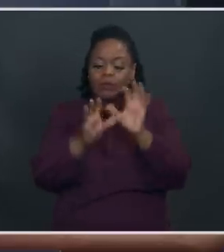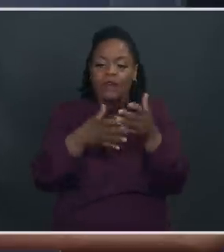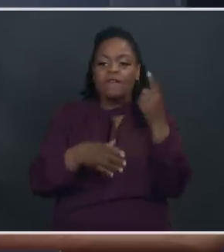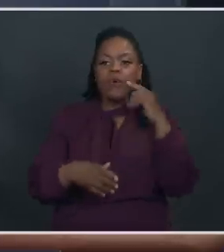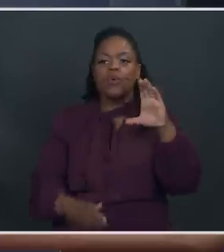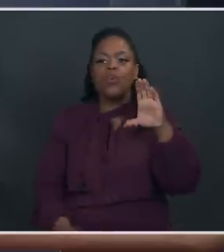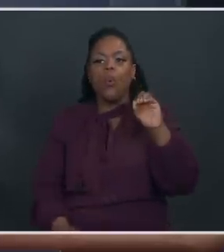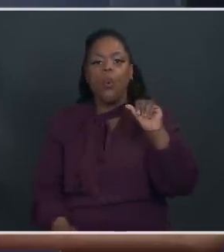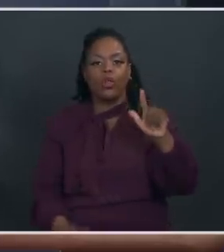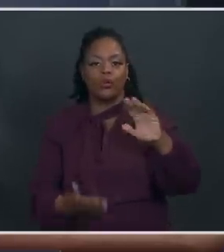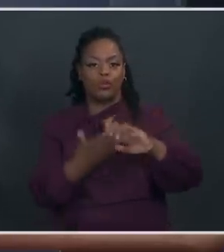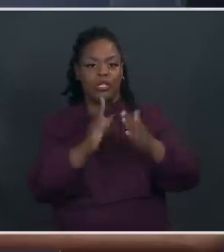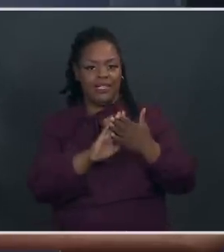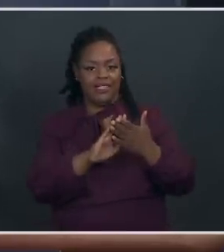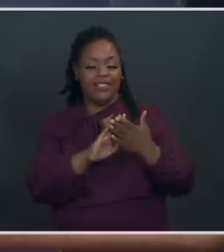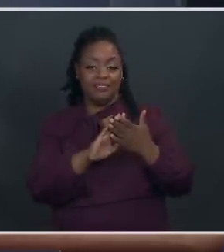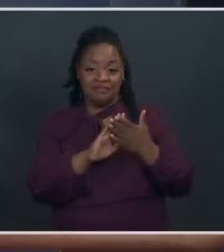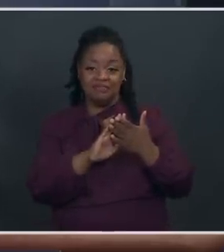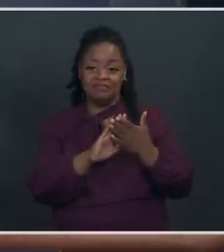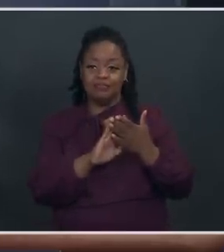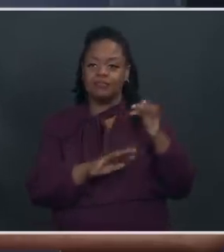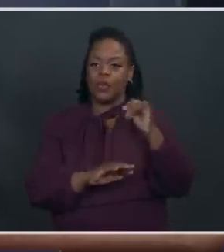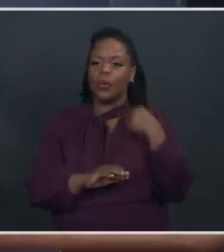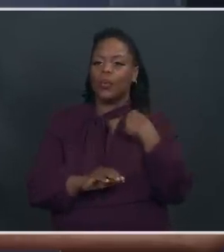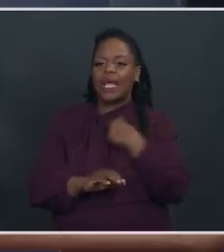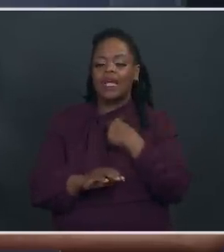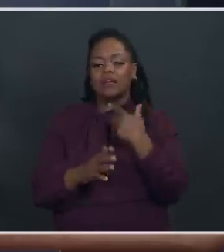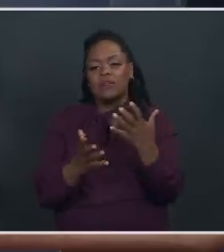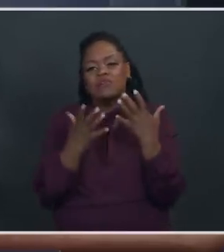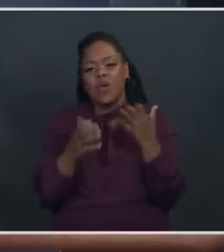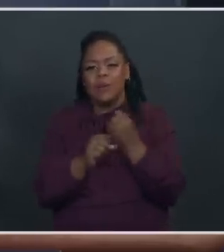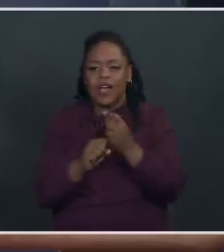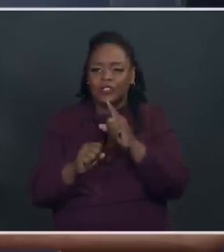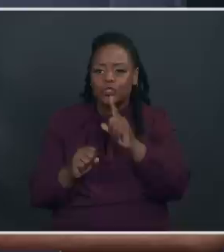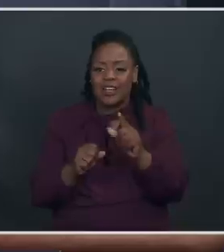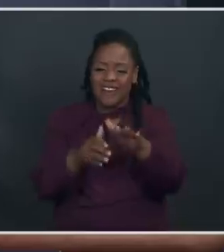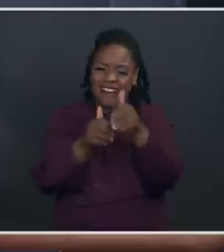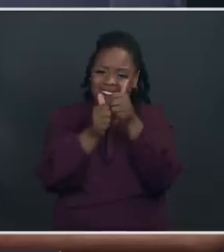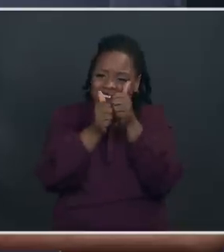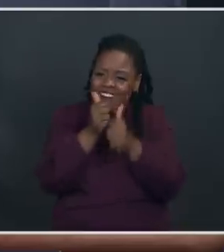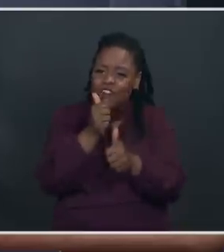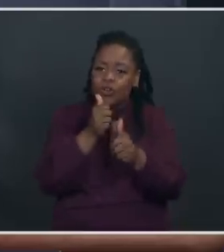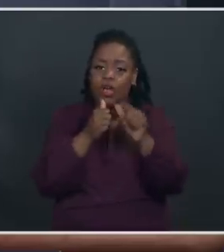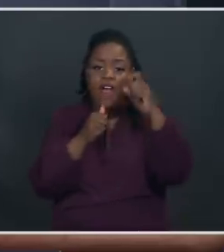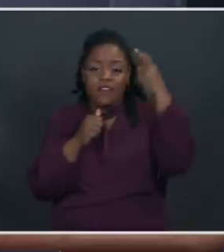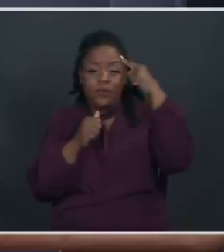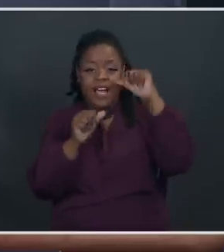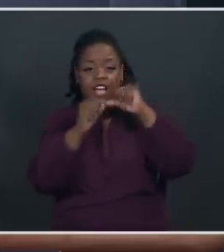in this transition, every agency in government is using every tool at their disposal